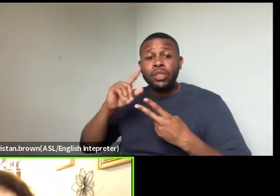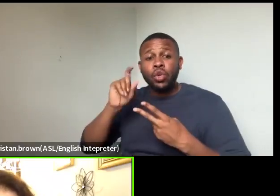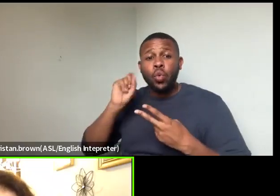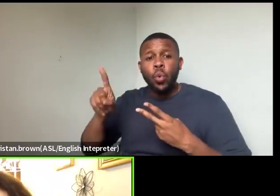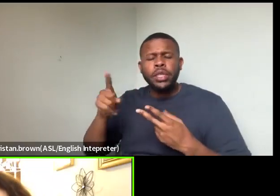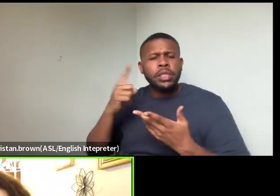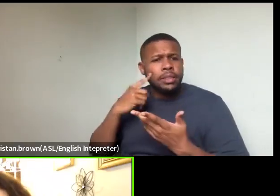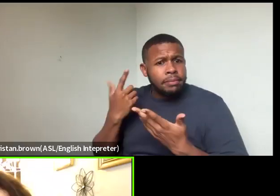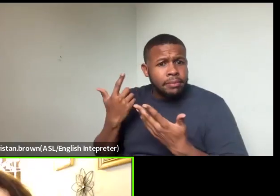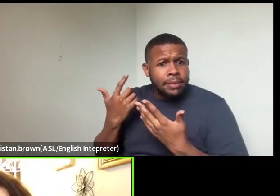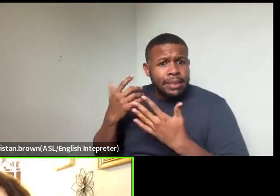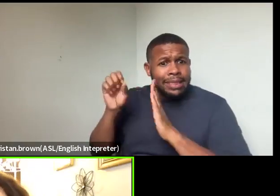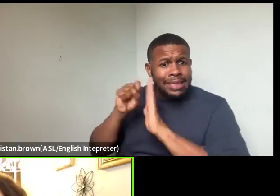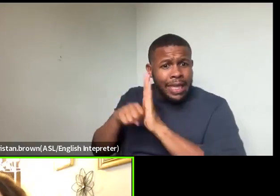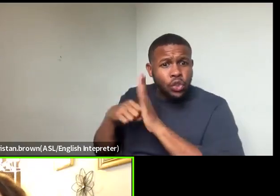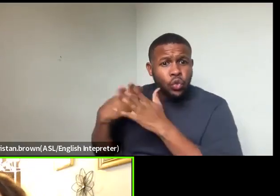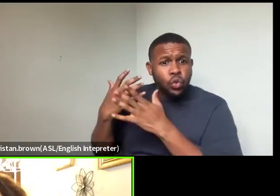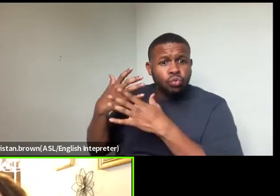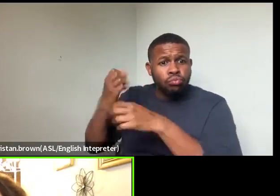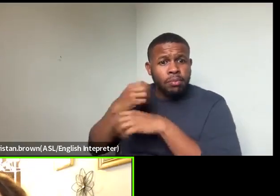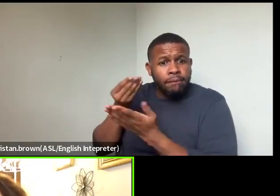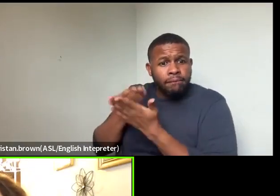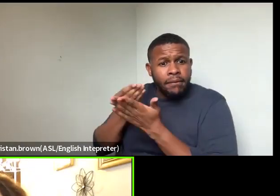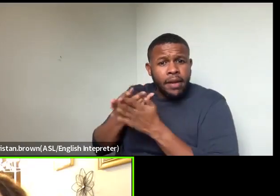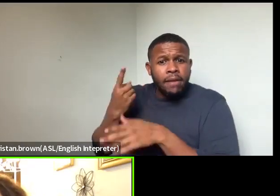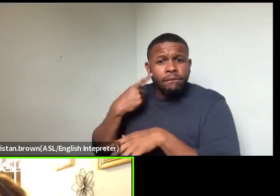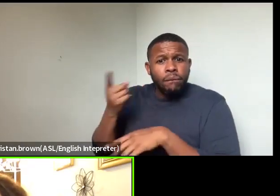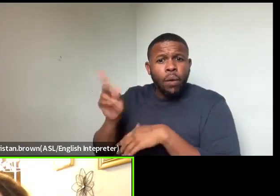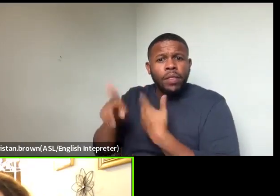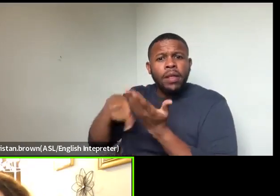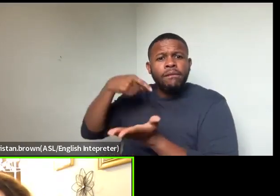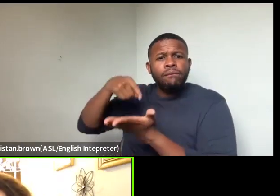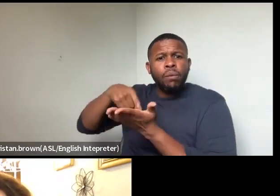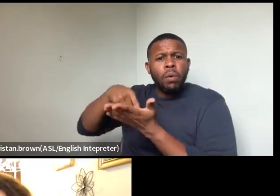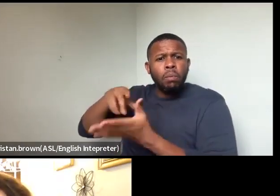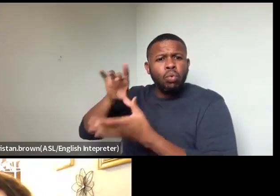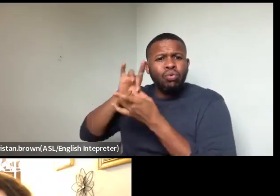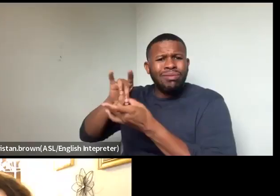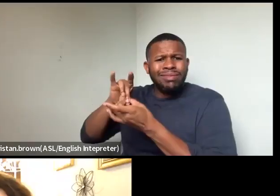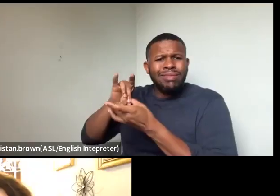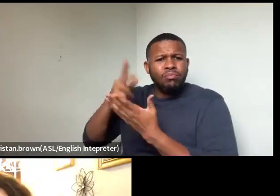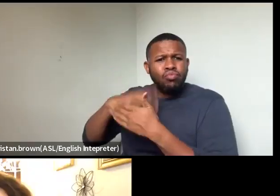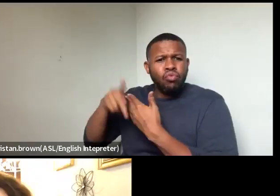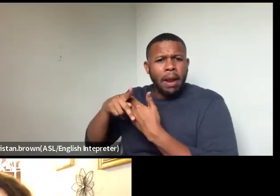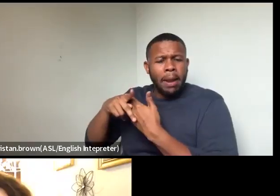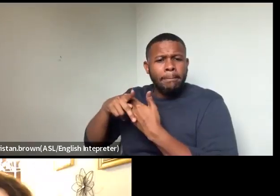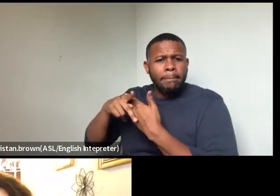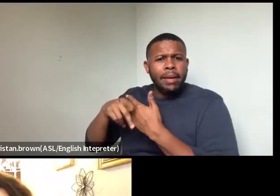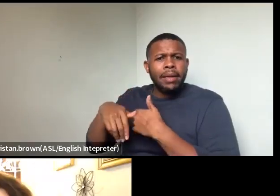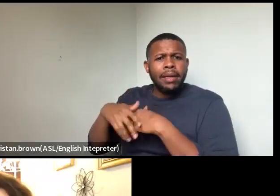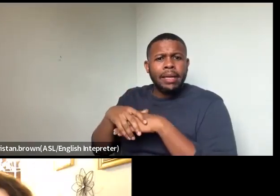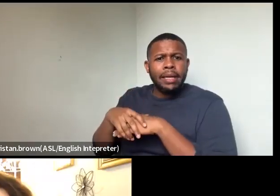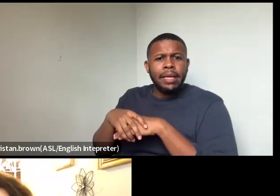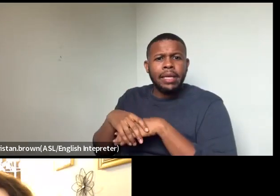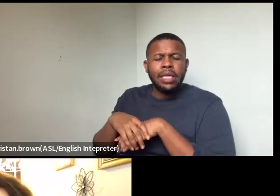I did not dig that far into those things. I get kind of lost myself when I go there. Okay.